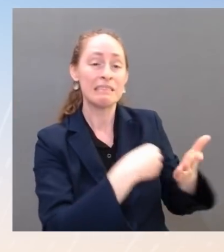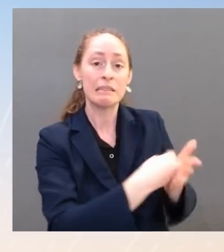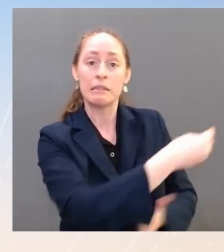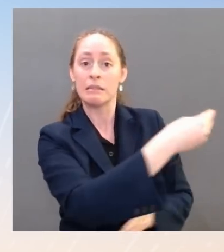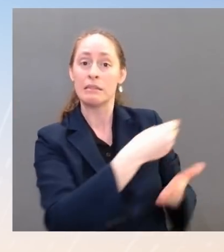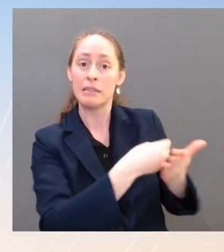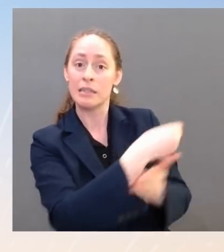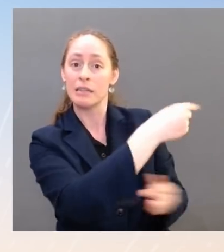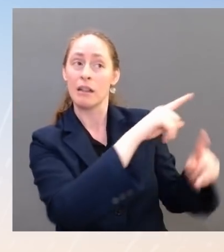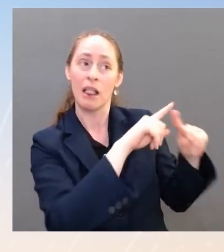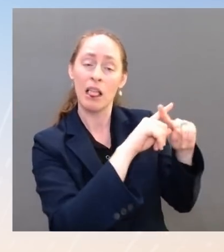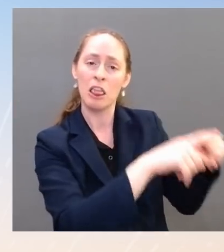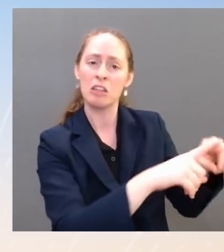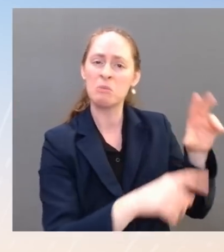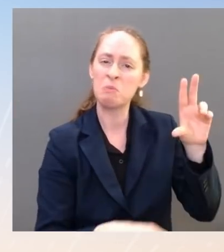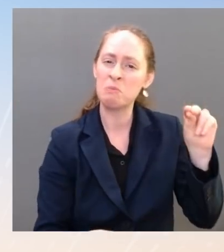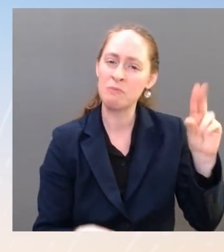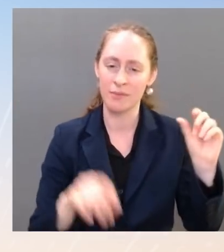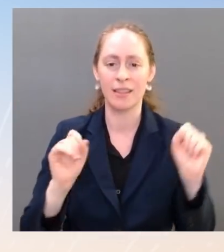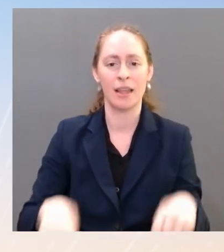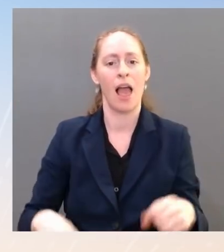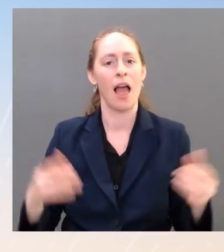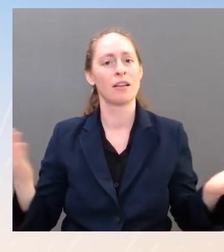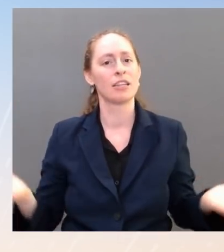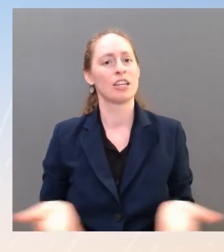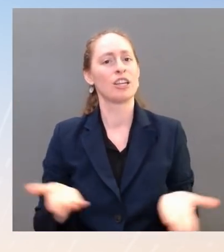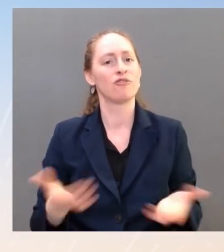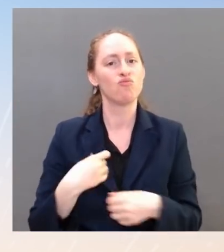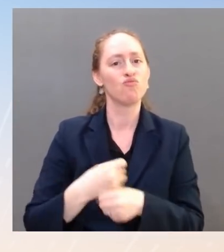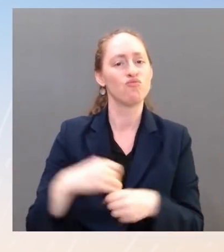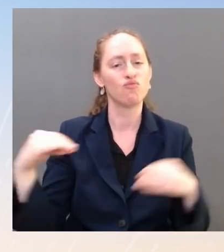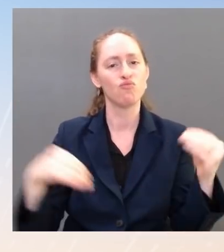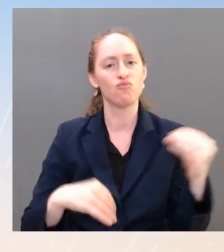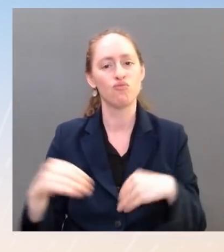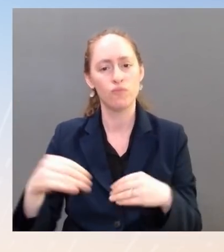battery manufacturing, battery processing. That's $3.16 billion.